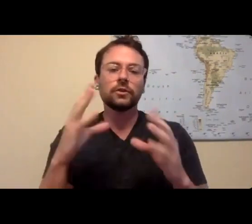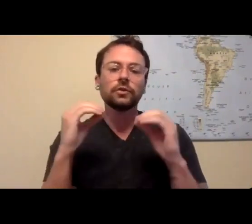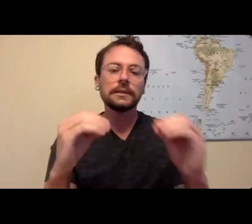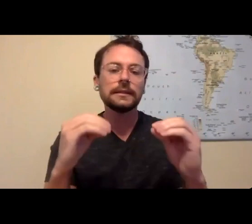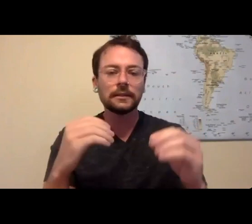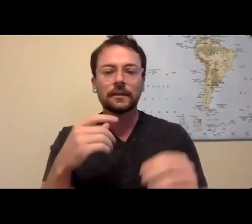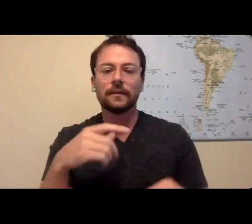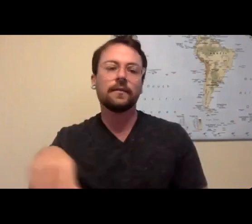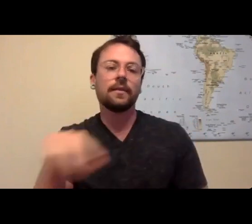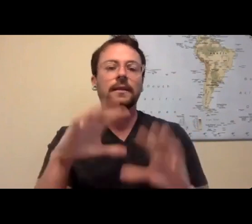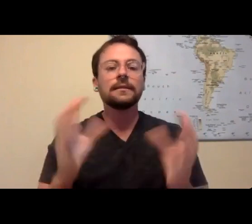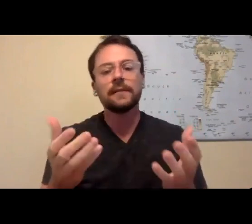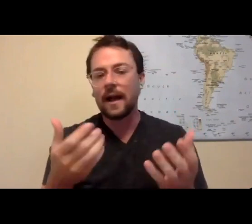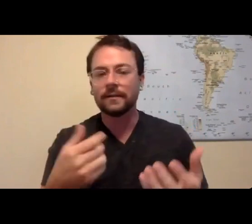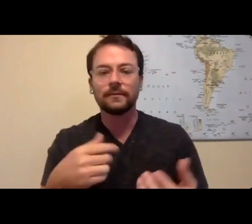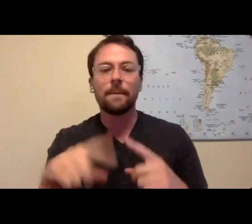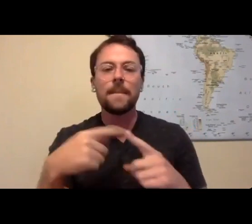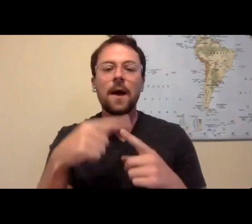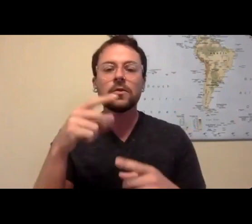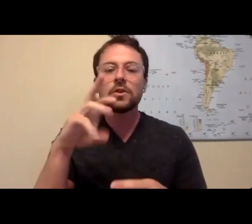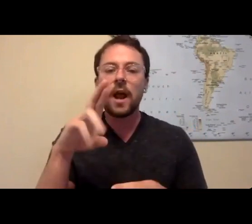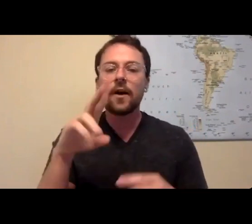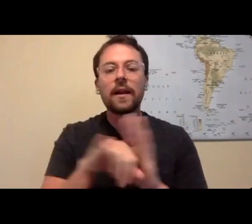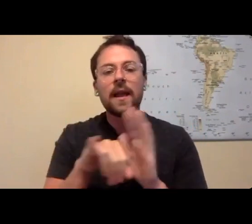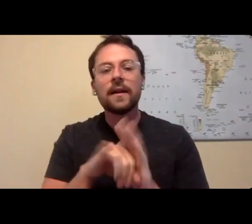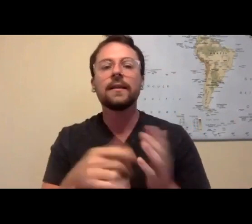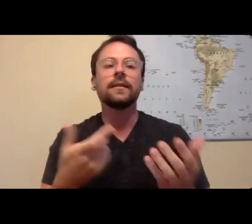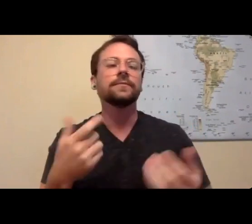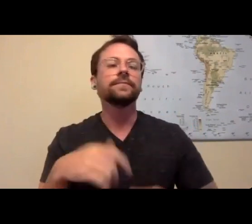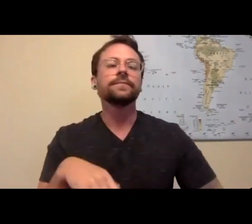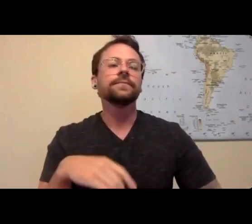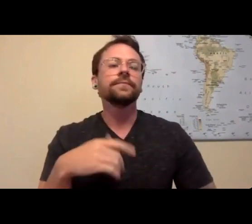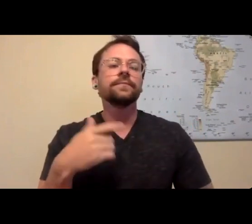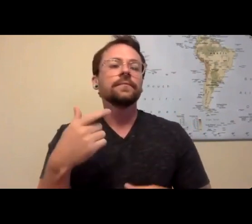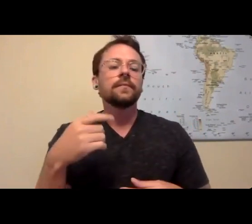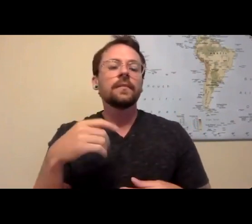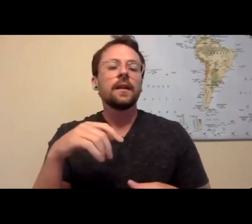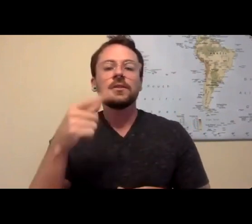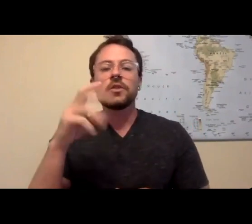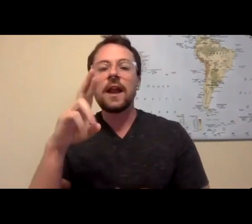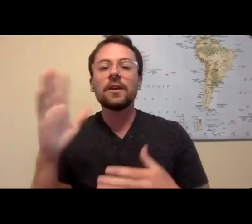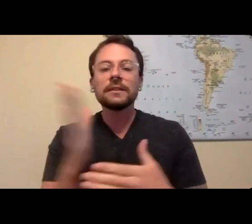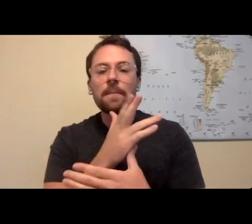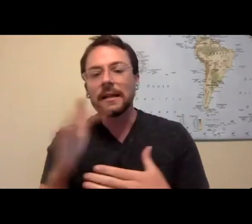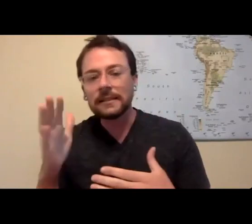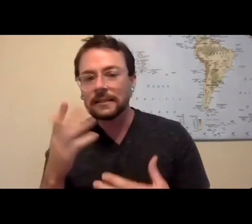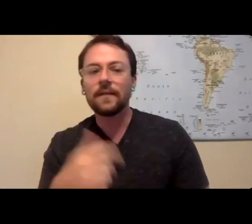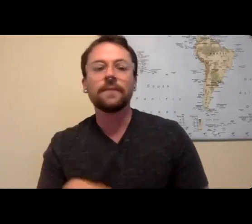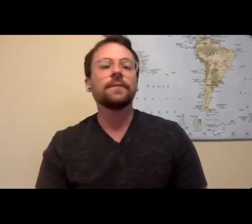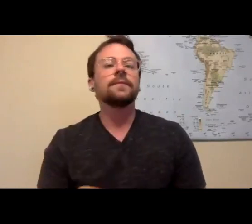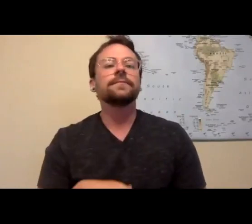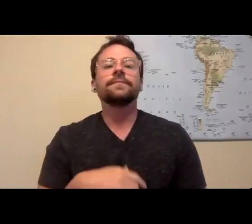Parents object to using gender identity in the class room.